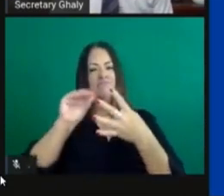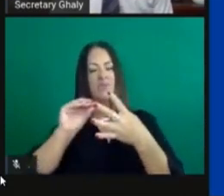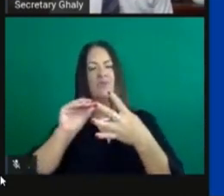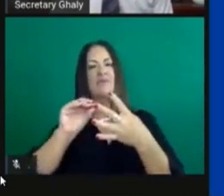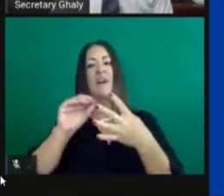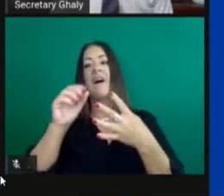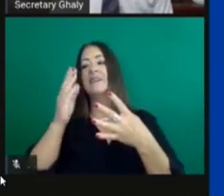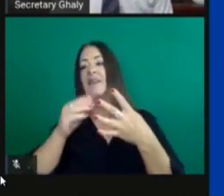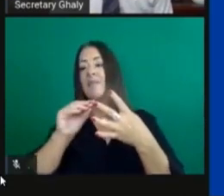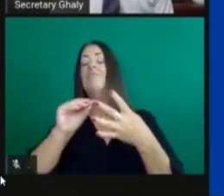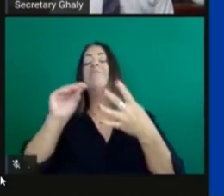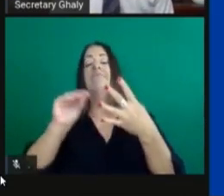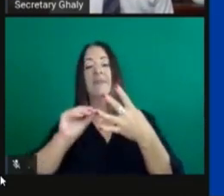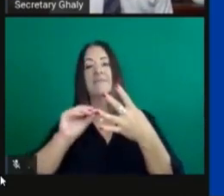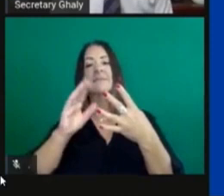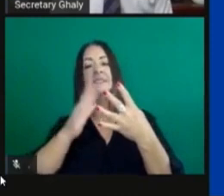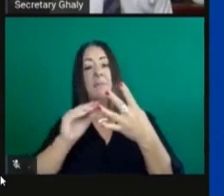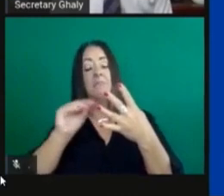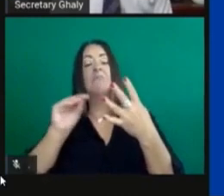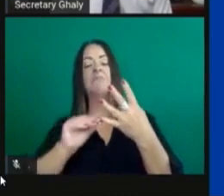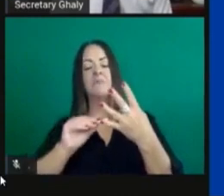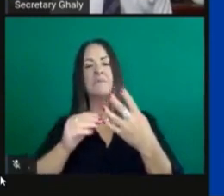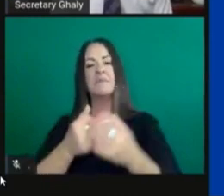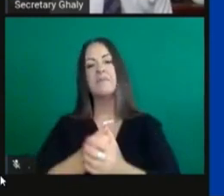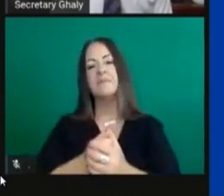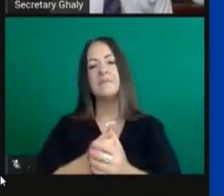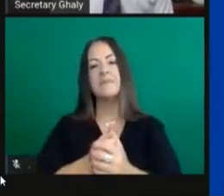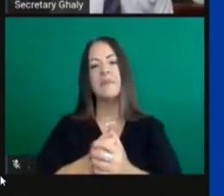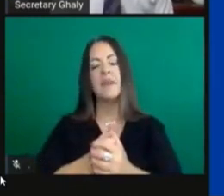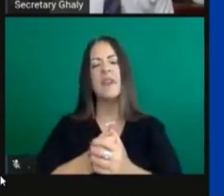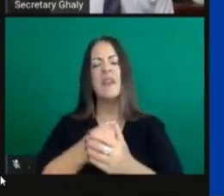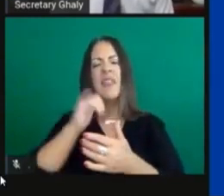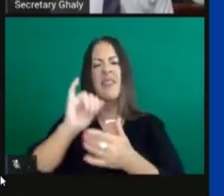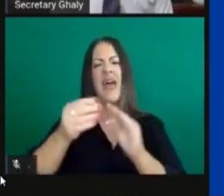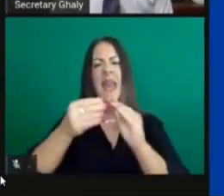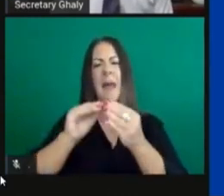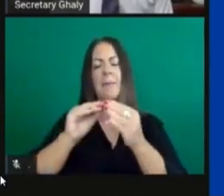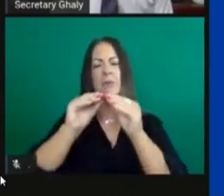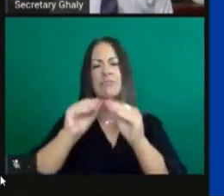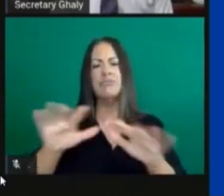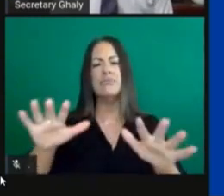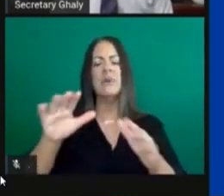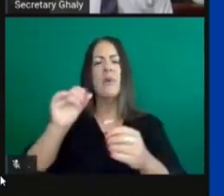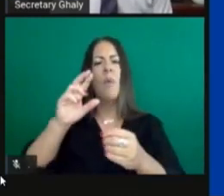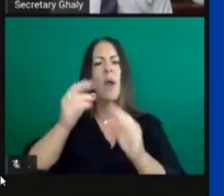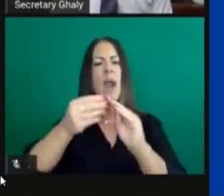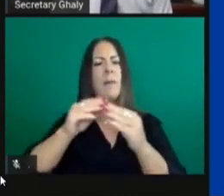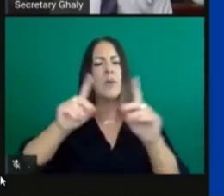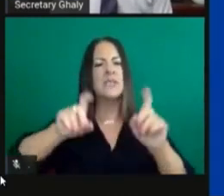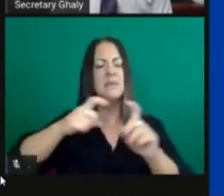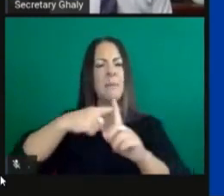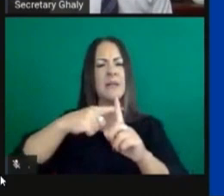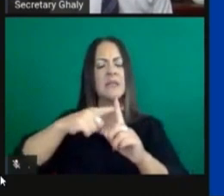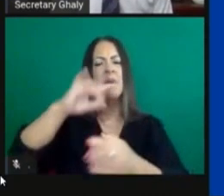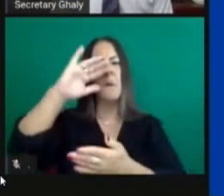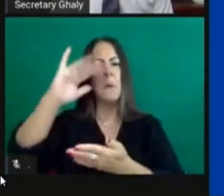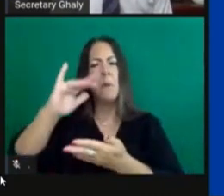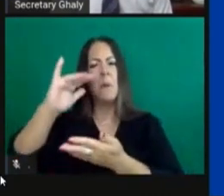RATES IN THE SUMMER. BEING REDUCED, ALLOWING THOSE COUNTIES TO MOVE FROM PURPLE TO RED. BUT EVEN SMALLER COUNTIES, WHERE TRANSMISSION CONTINUES TO